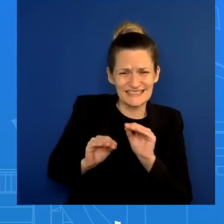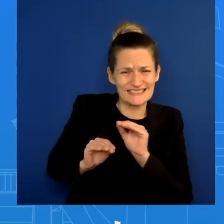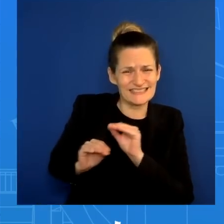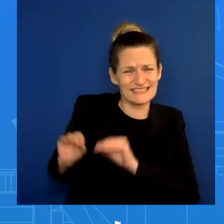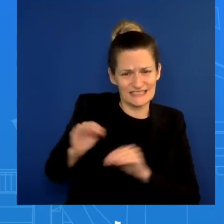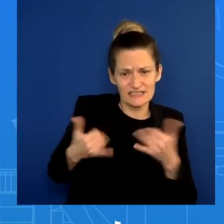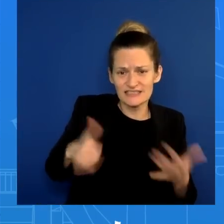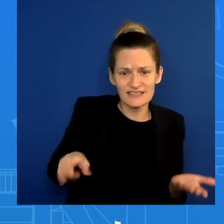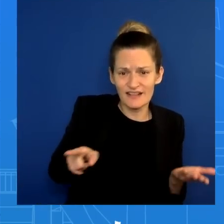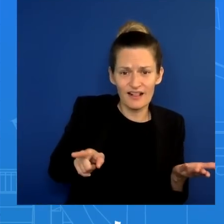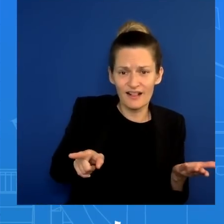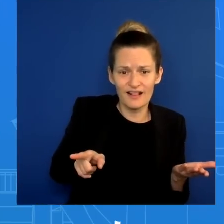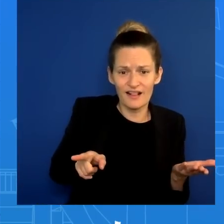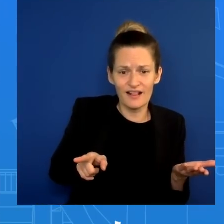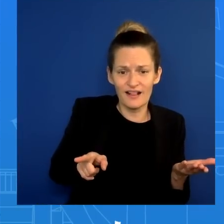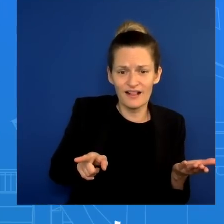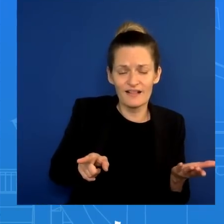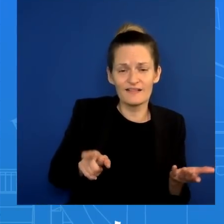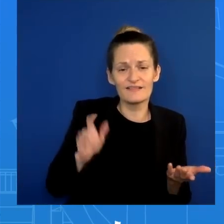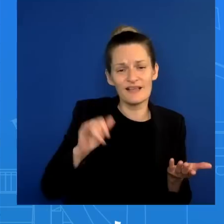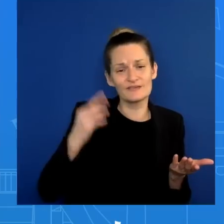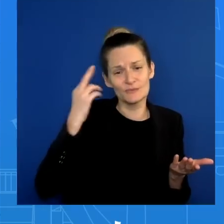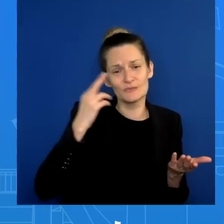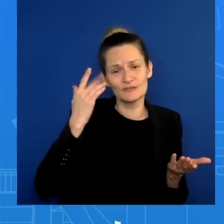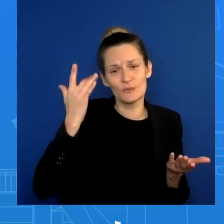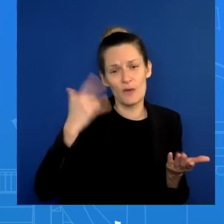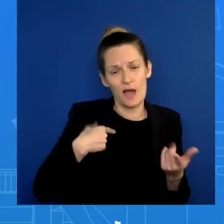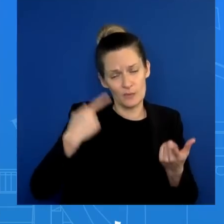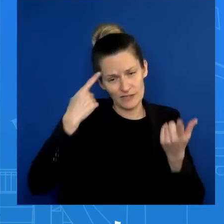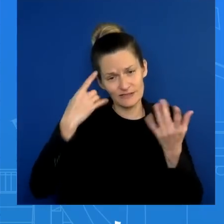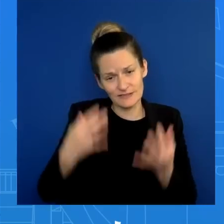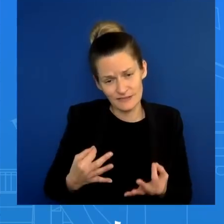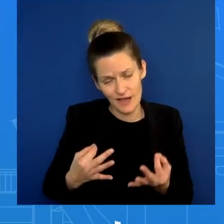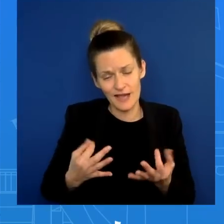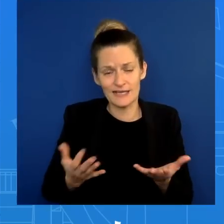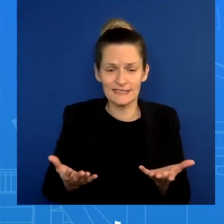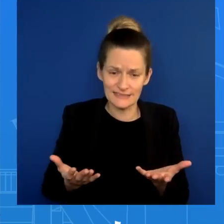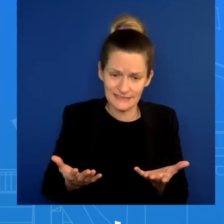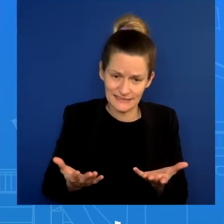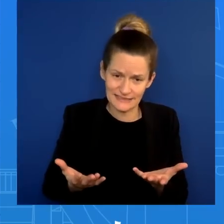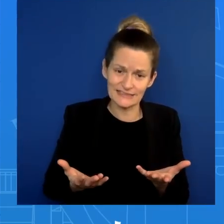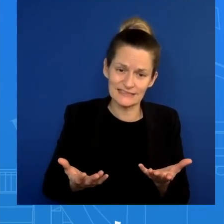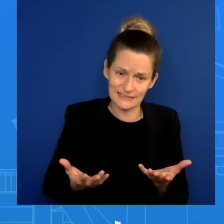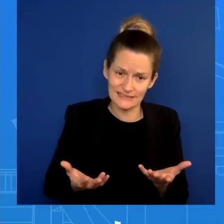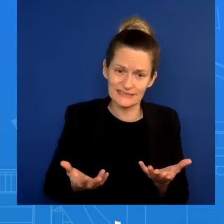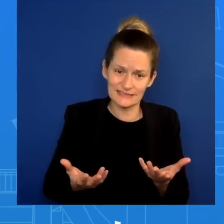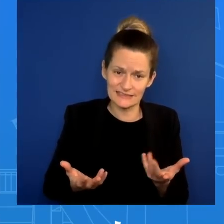because as we're lifting up the pause, yes. You know, some folks may be having not to pay for two years,